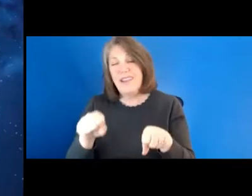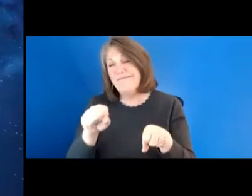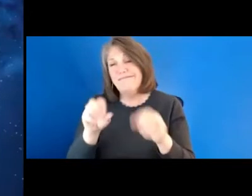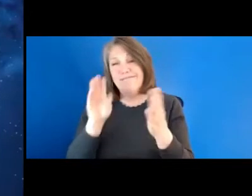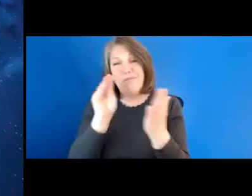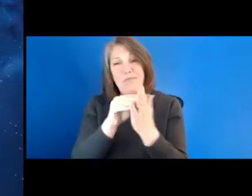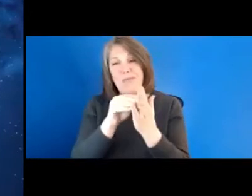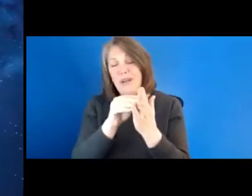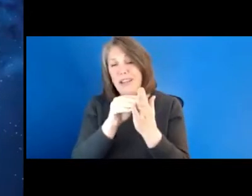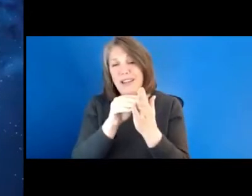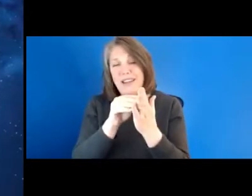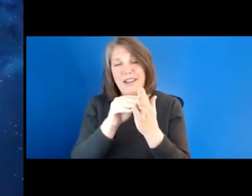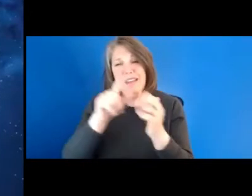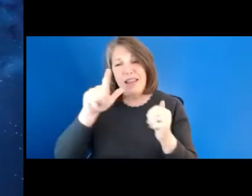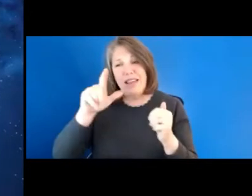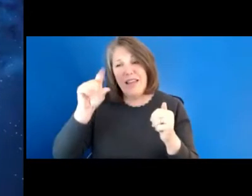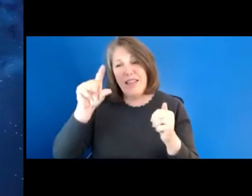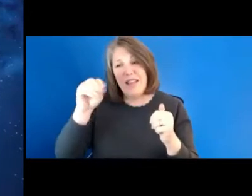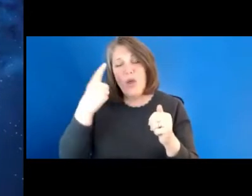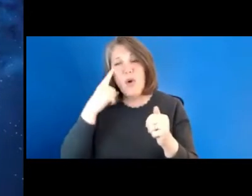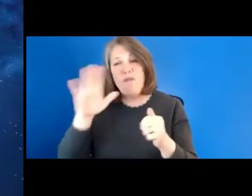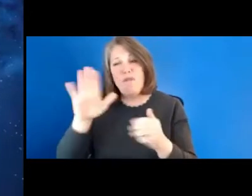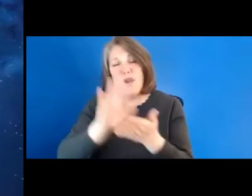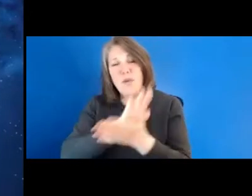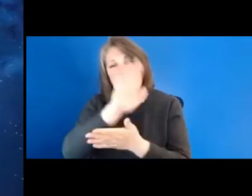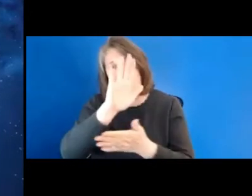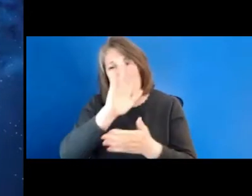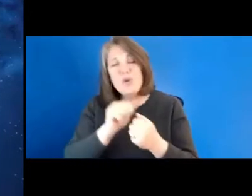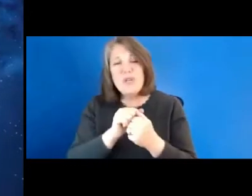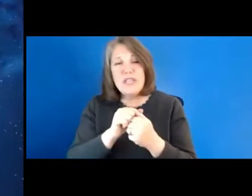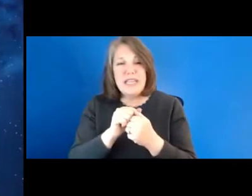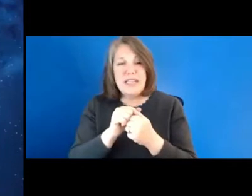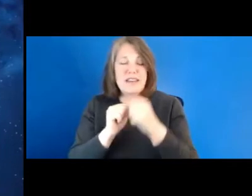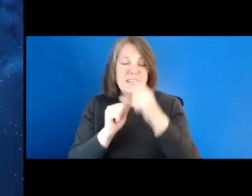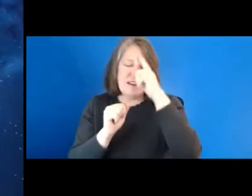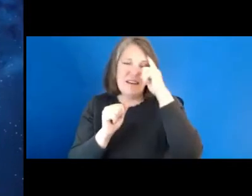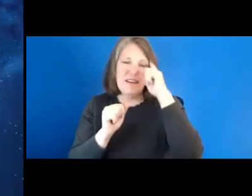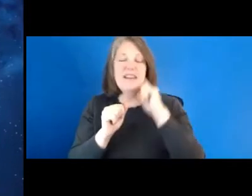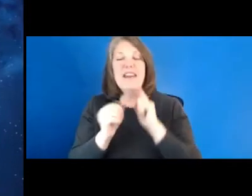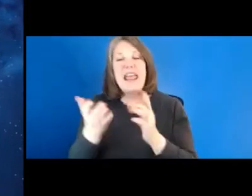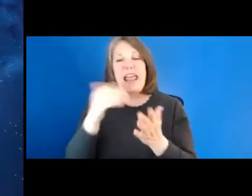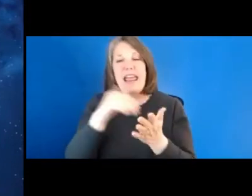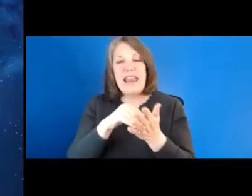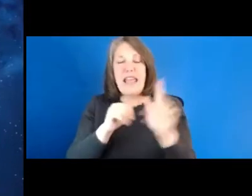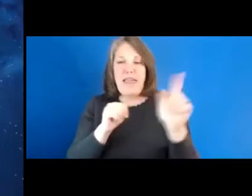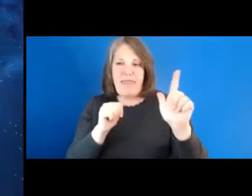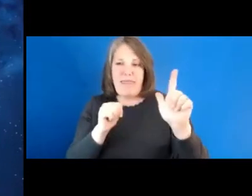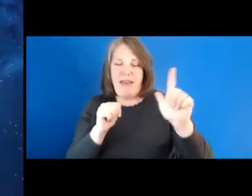logo of your institution up here. 17:06:42 >> FELICE LEVINE: That's the left-hand